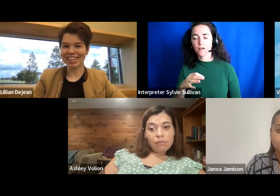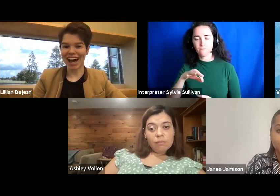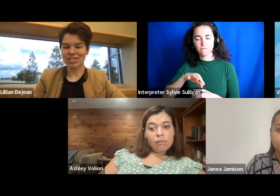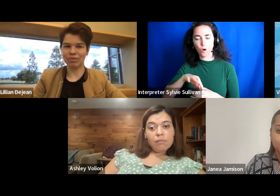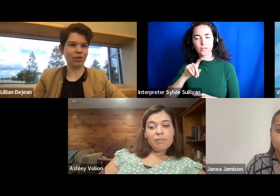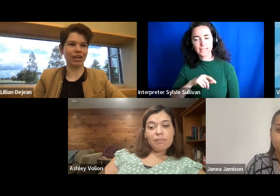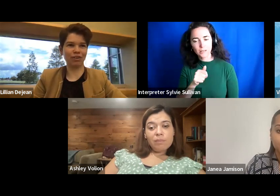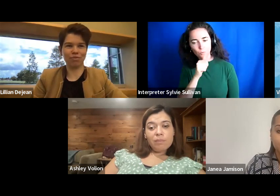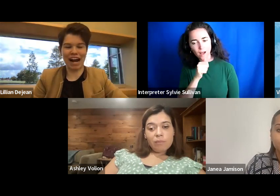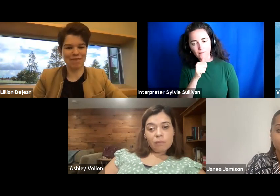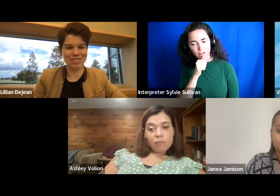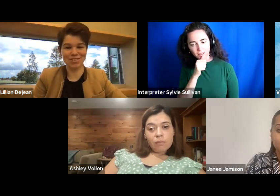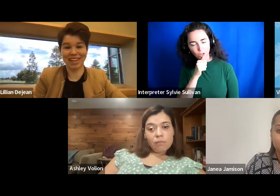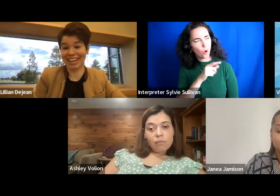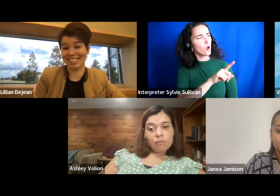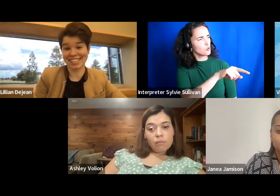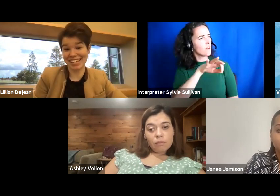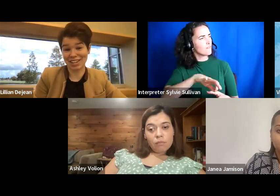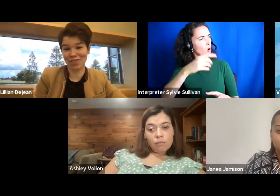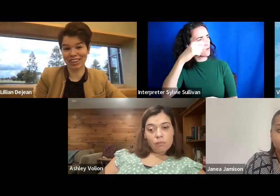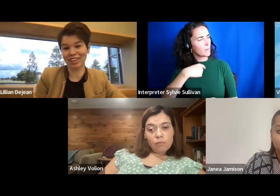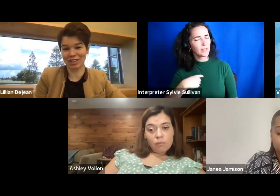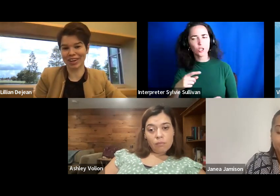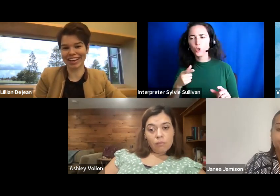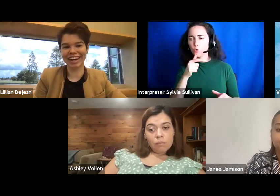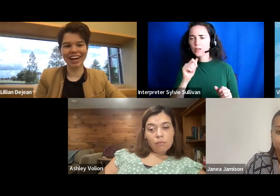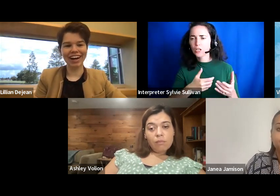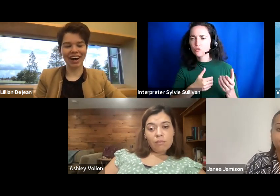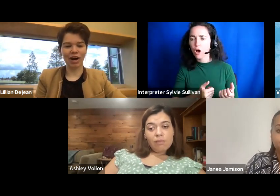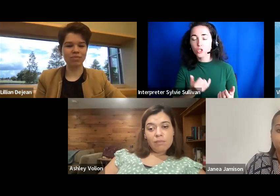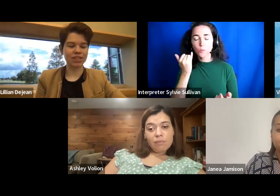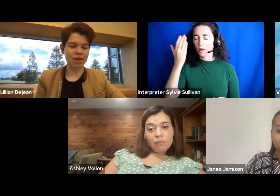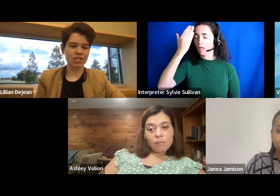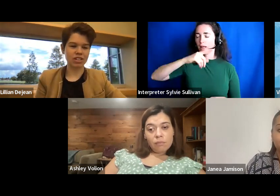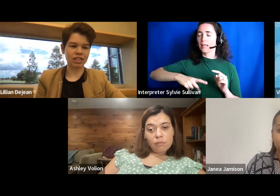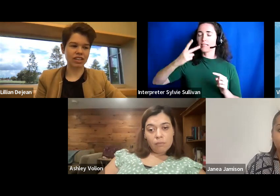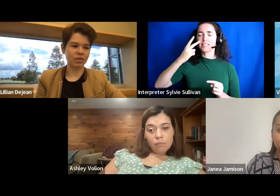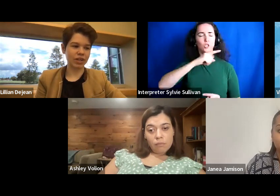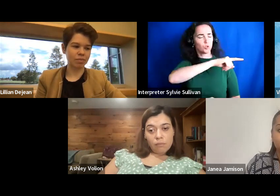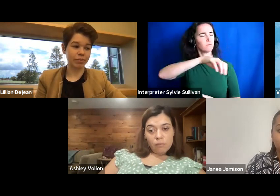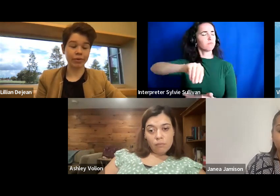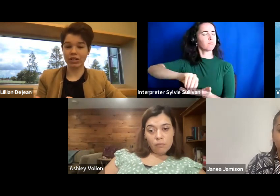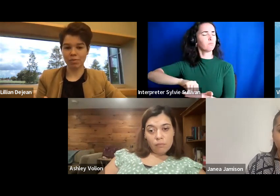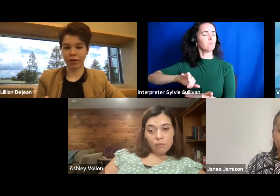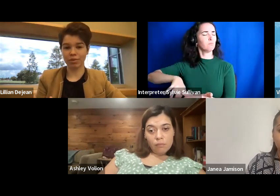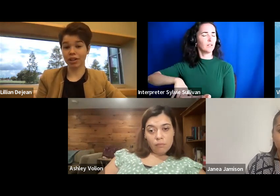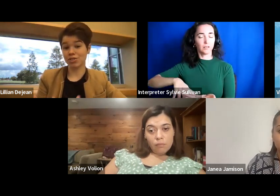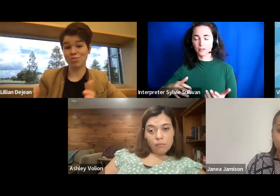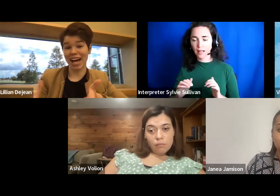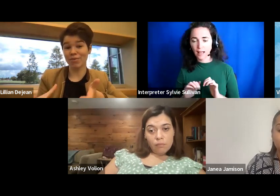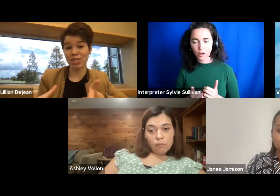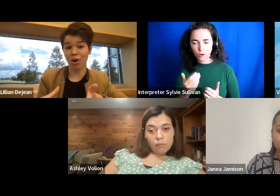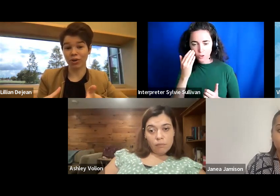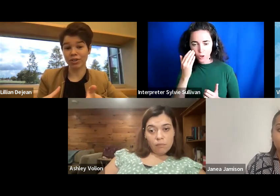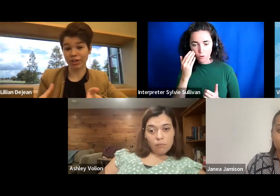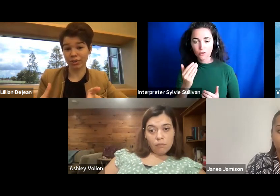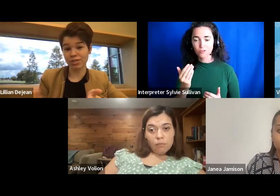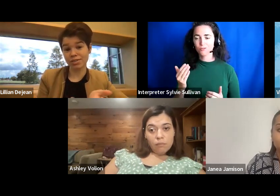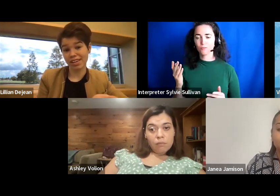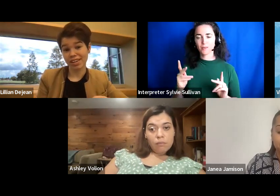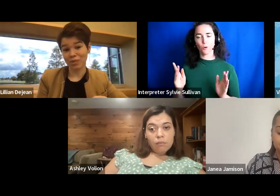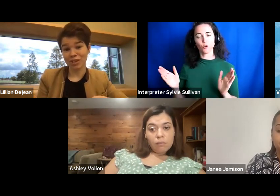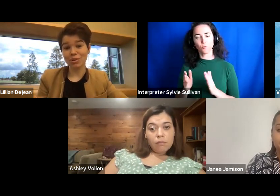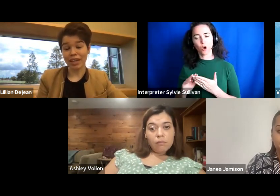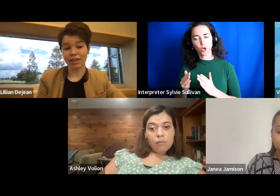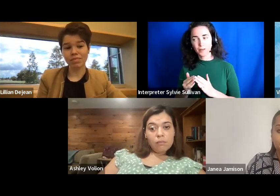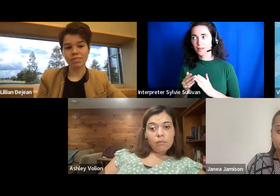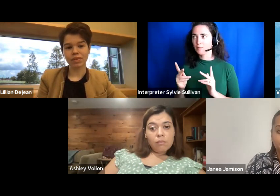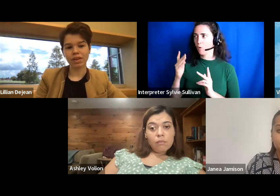If perhaps you can't see what they're doing especially with people in smaller communities who may have smaller circles, what do you do, then, Ashley?